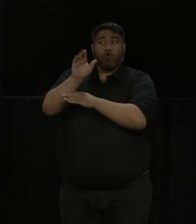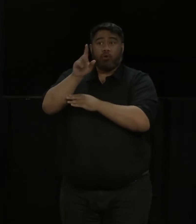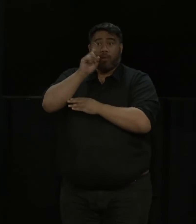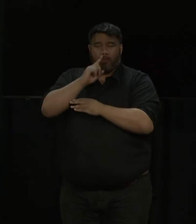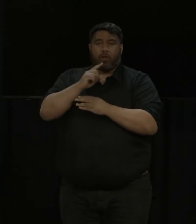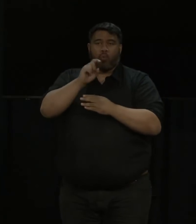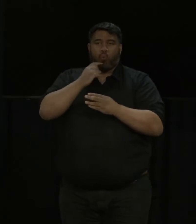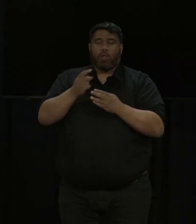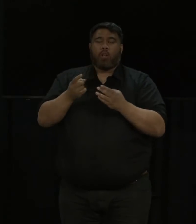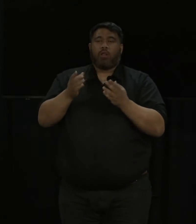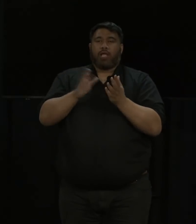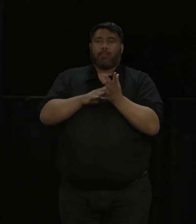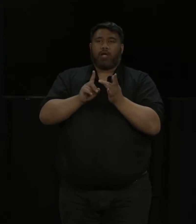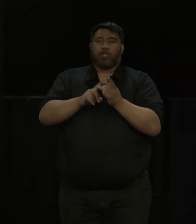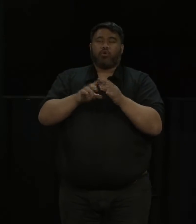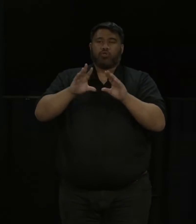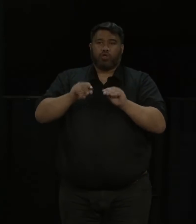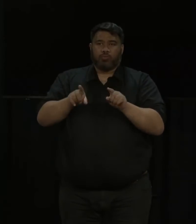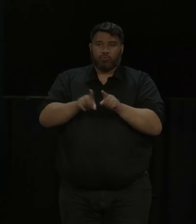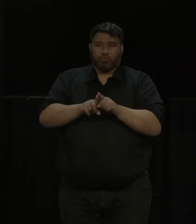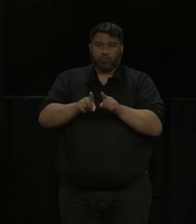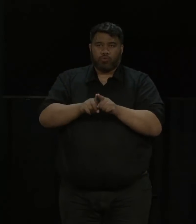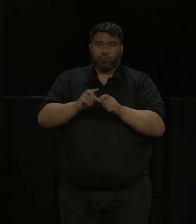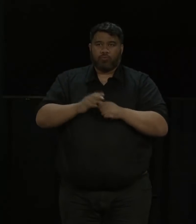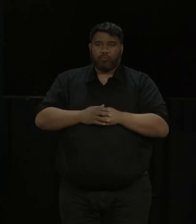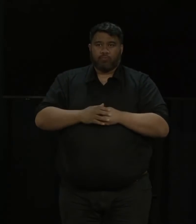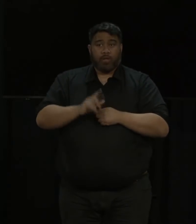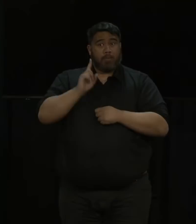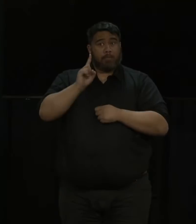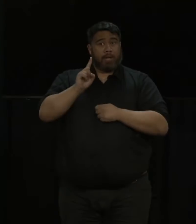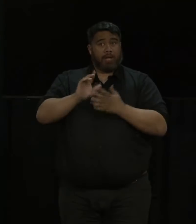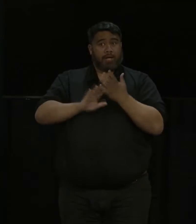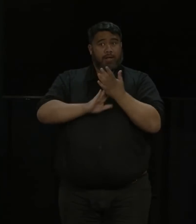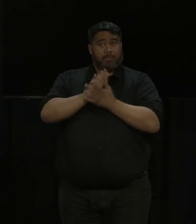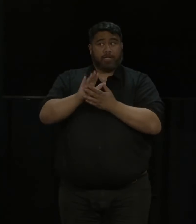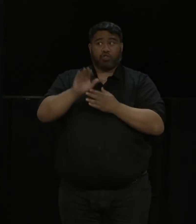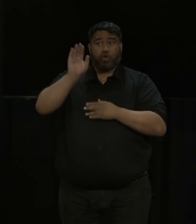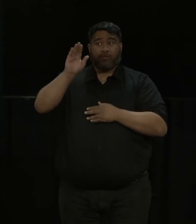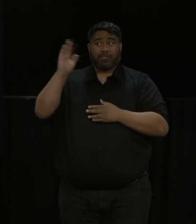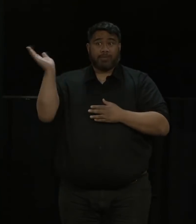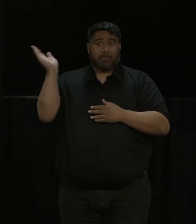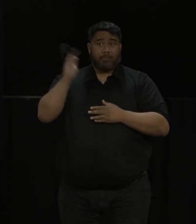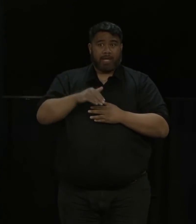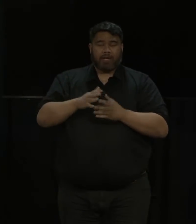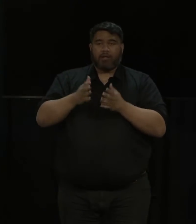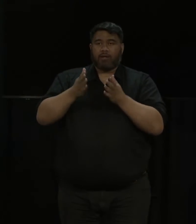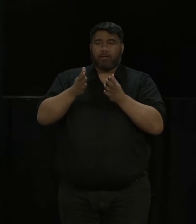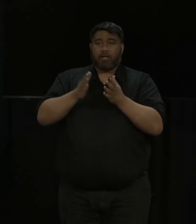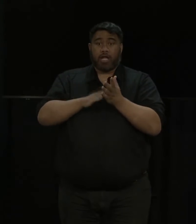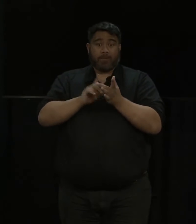There will still be carefully managed processes for recent